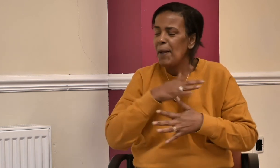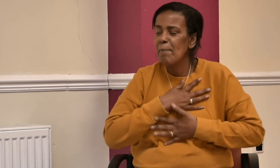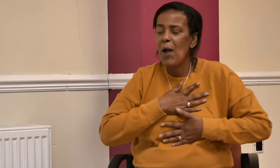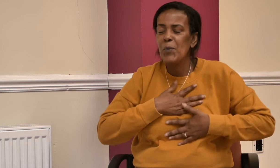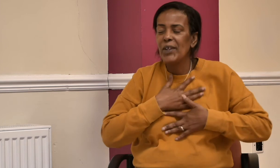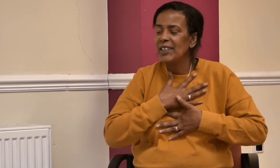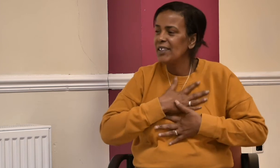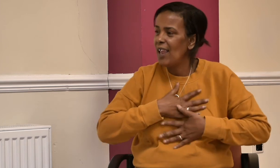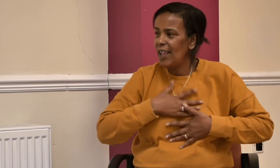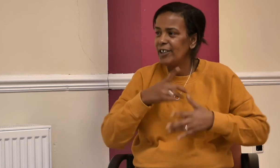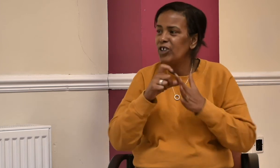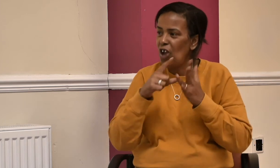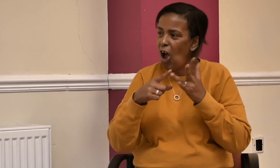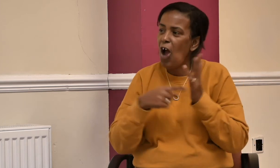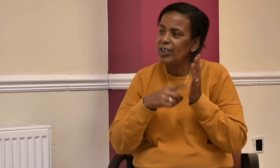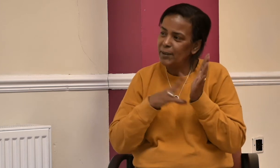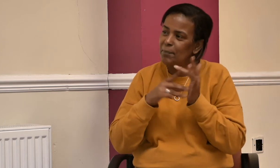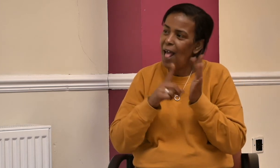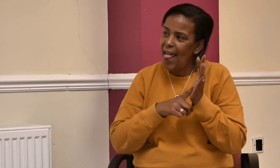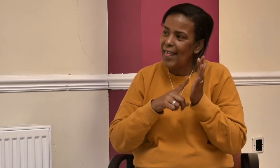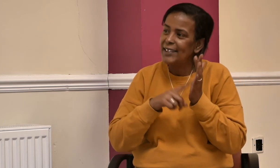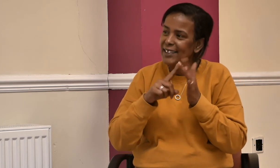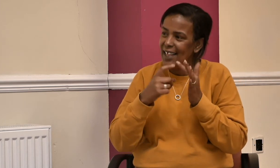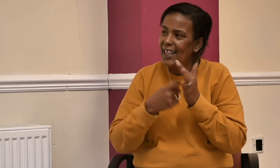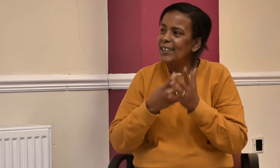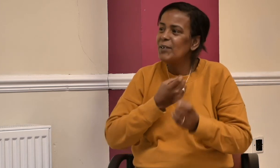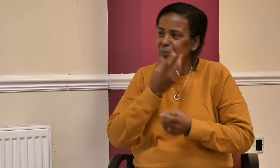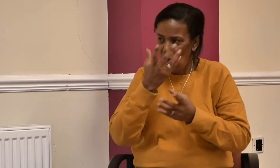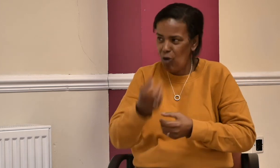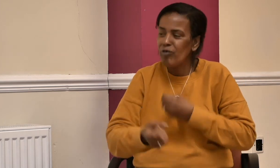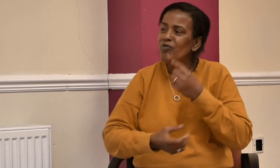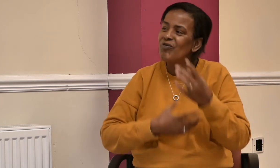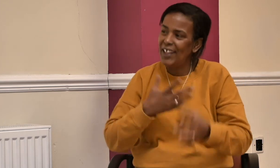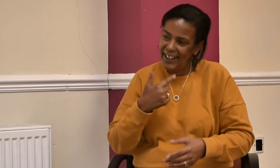It was so emotional. Dot Miles was a deaf poet.